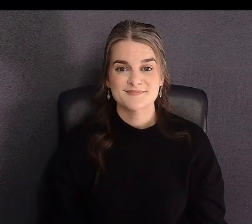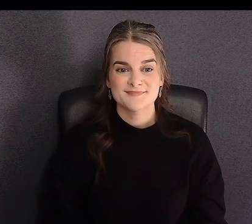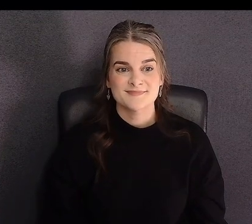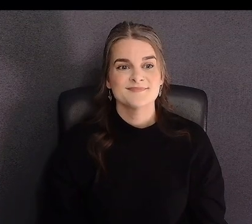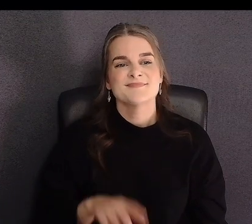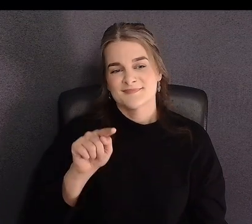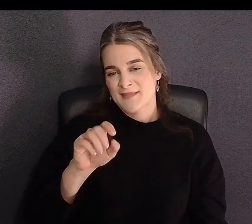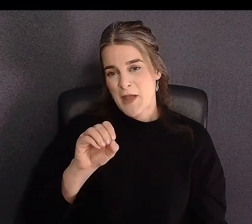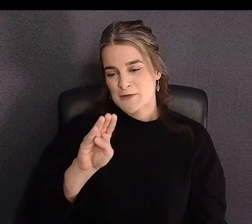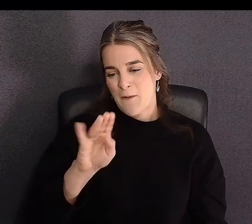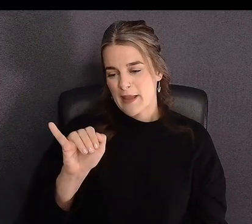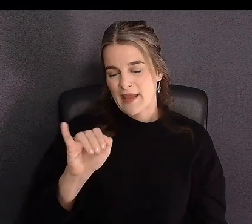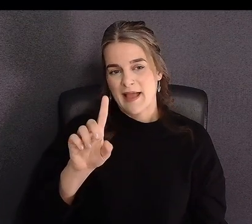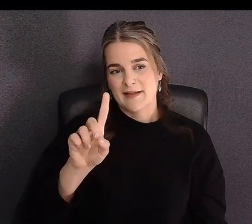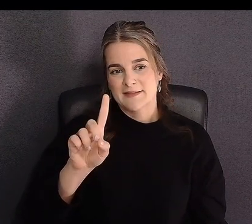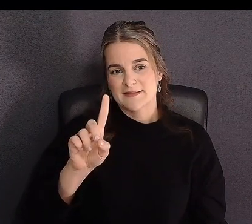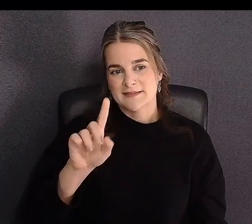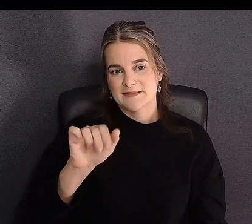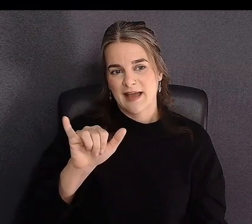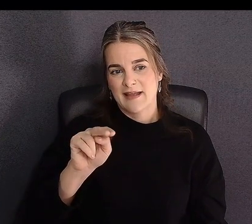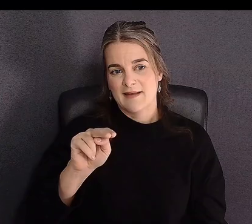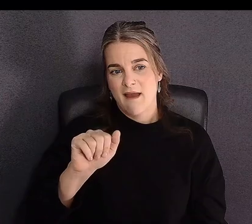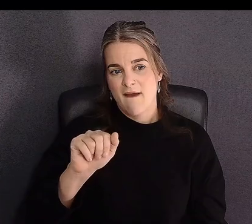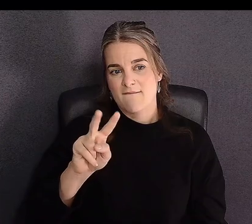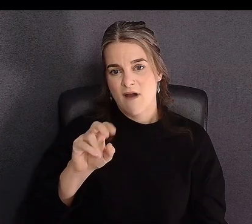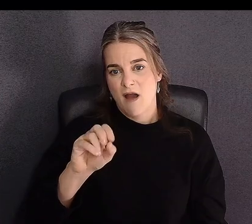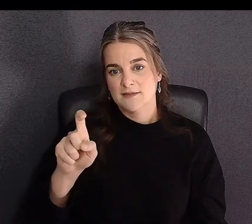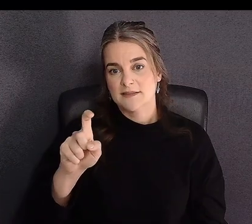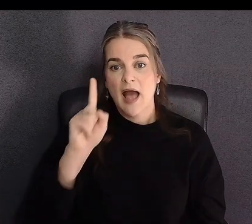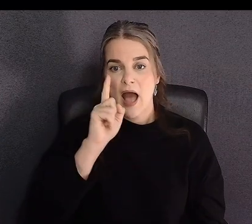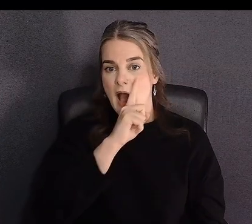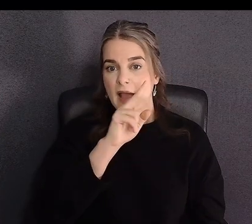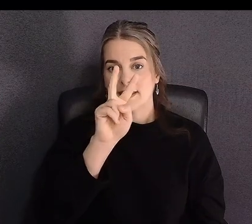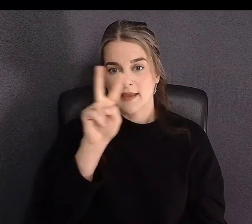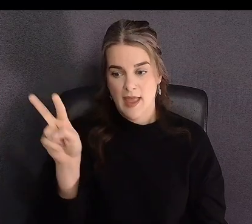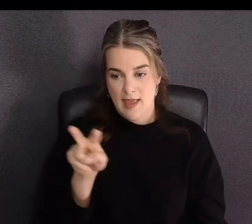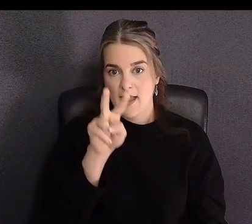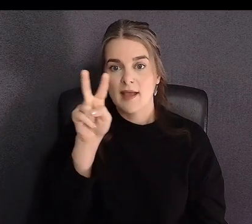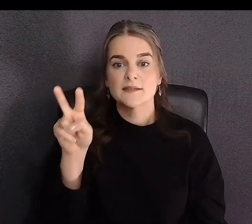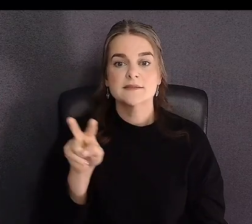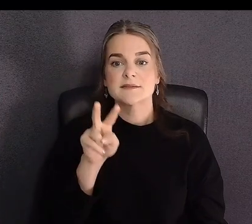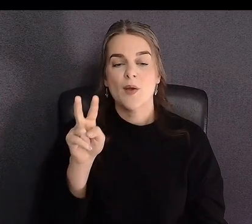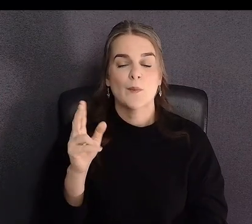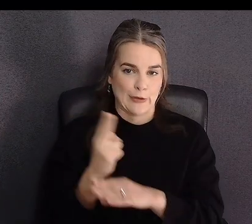Tobii Dynavox Eye Gaze, so we use these a lot at Magee, if our patients have language deficits